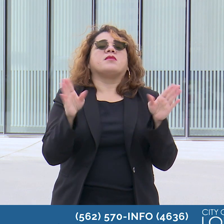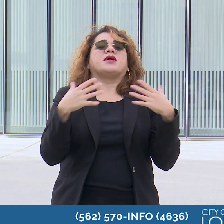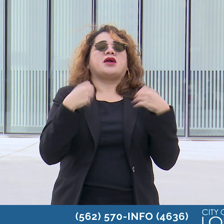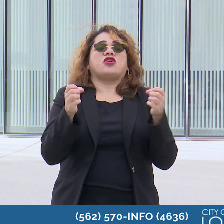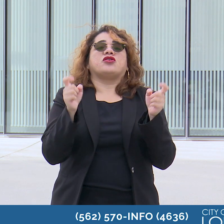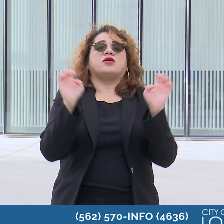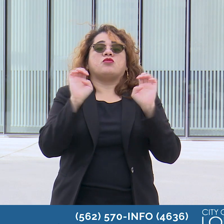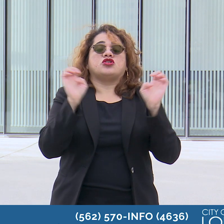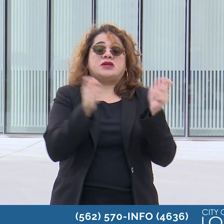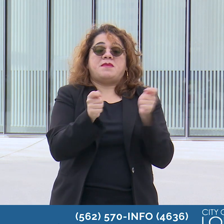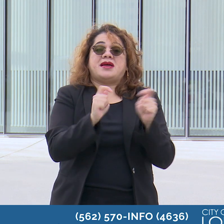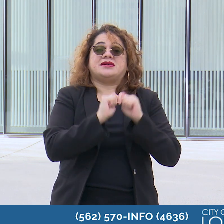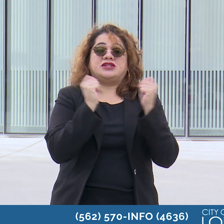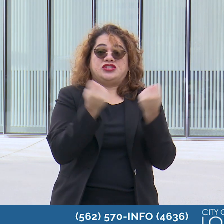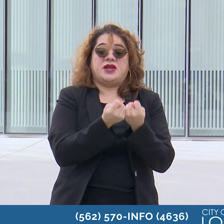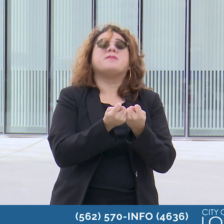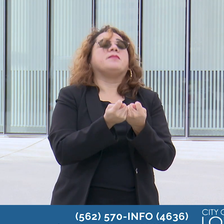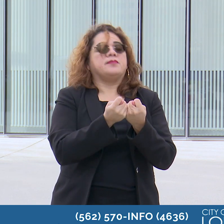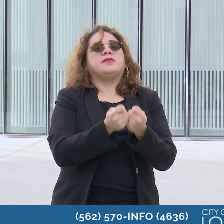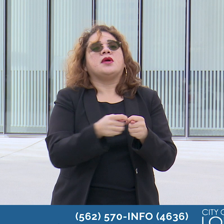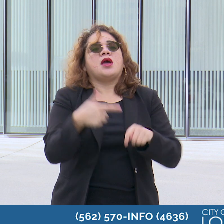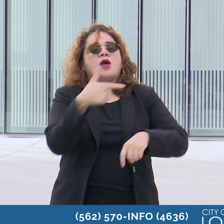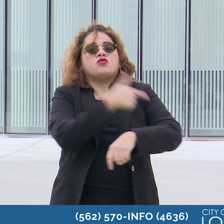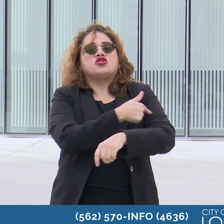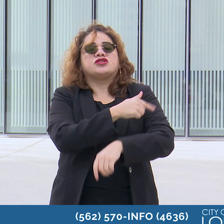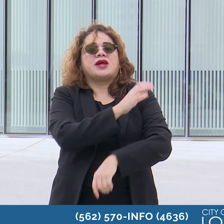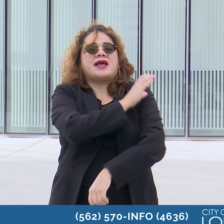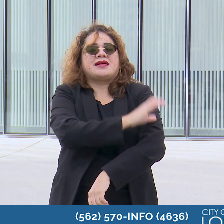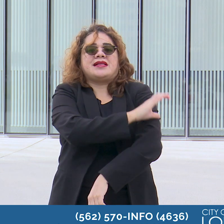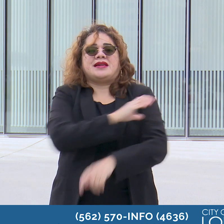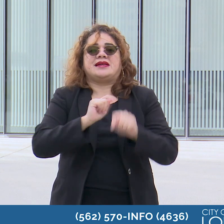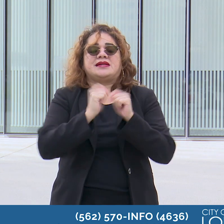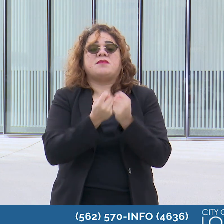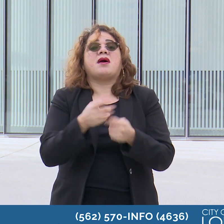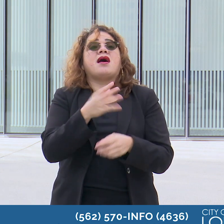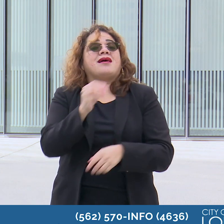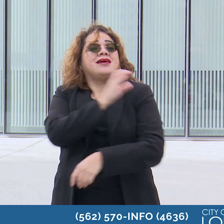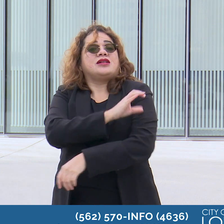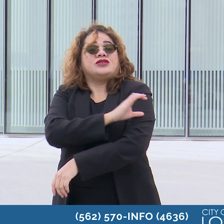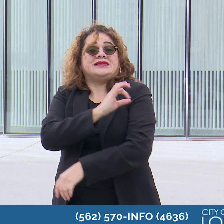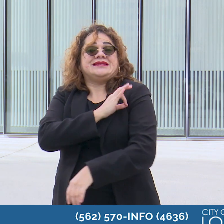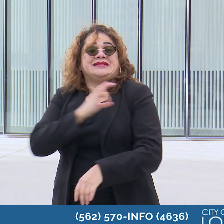team, the immunization clinic team, and clinical staff along with nursing students and the